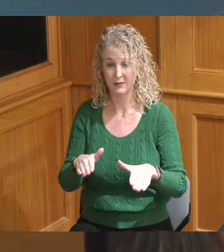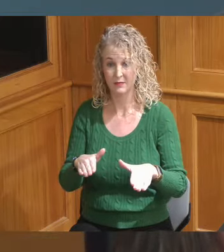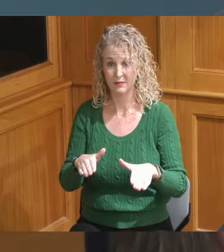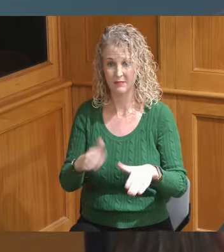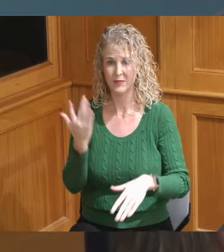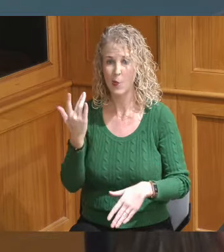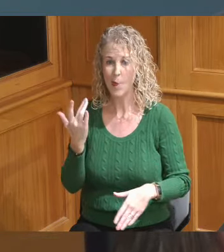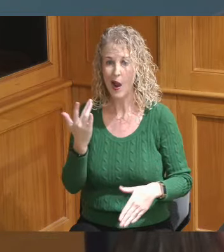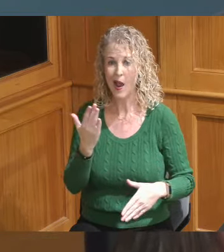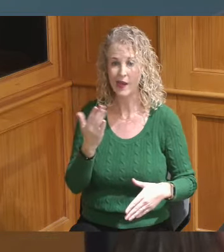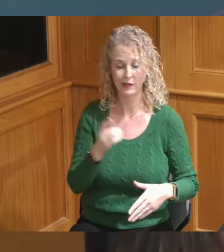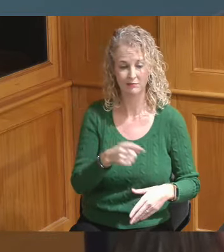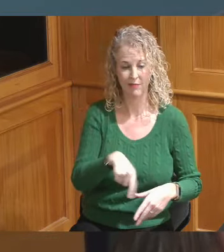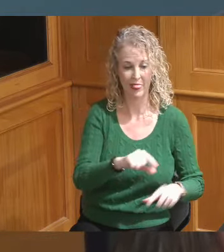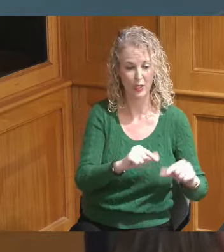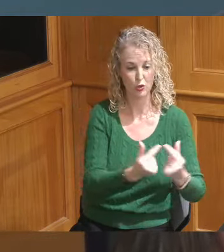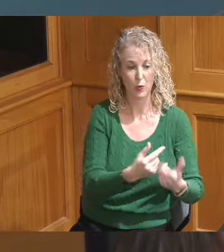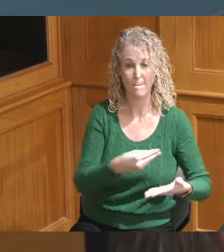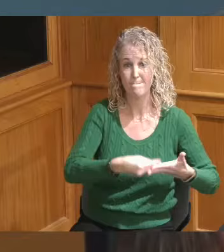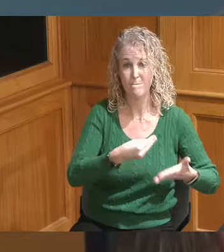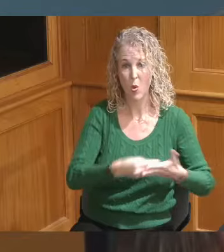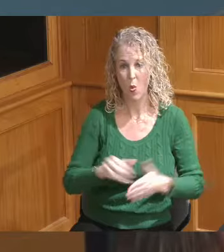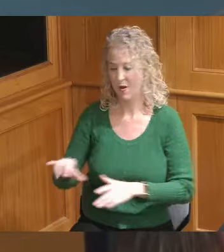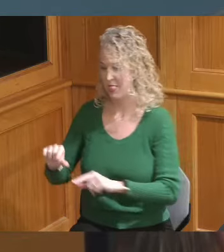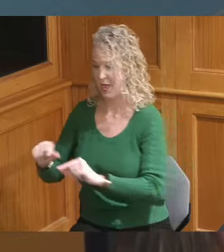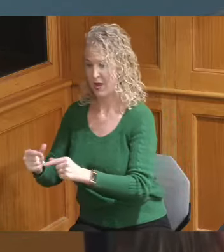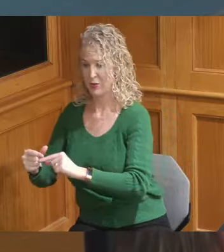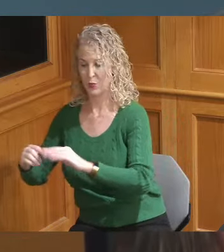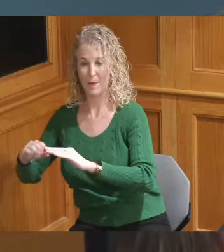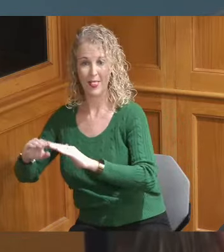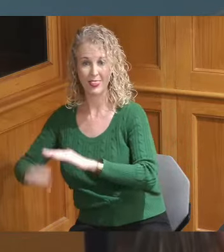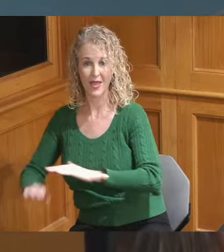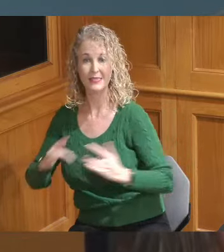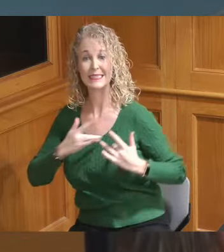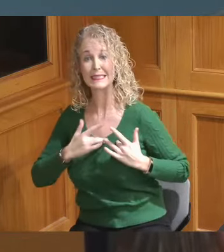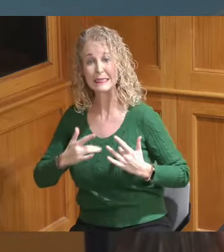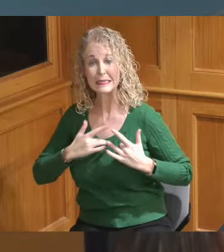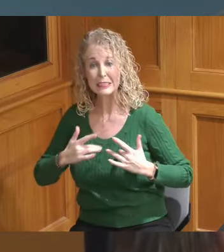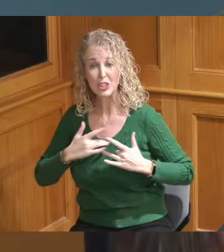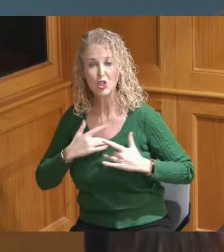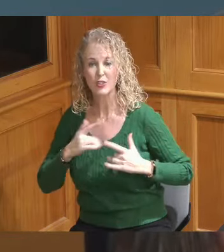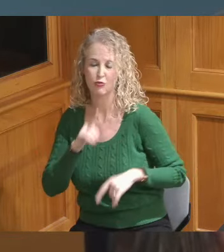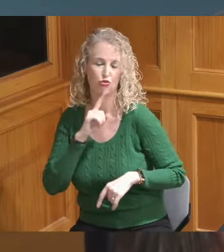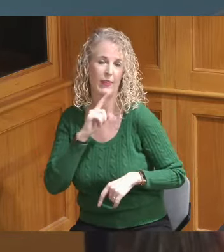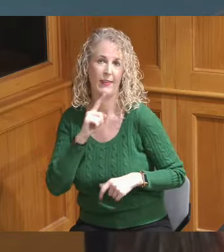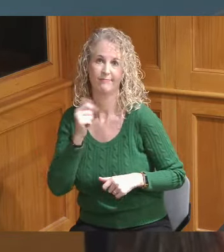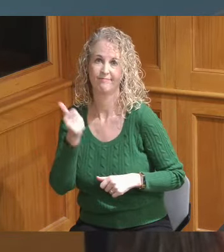than others? Well, of course, public safety always traditionally everywhere gets more and that's okay